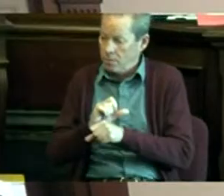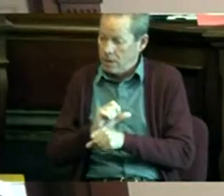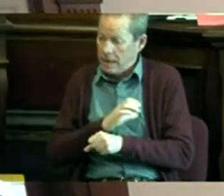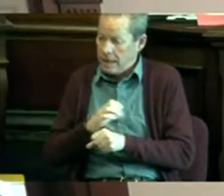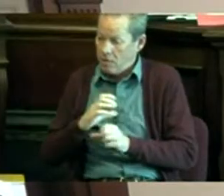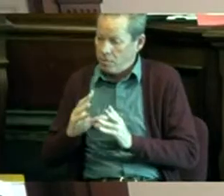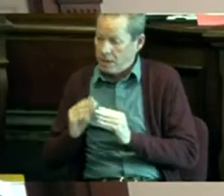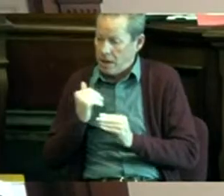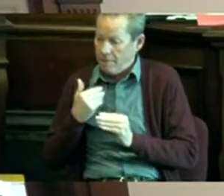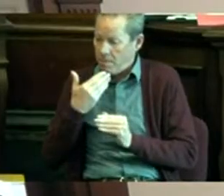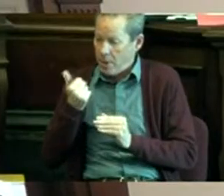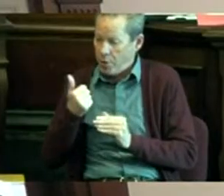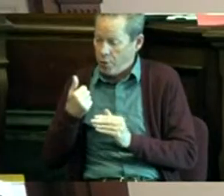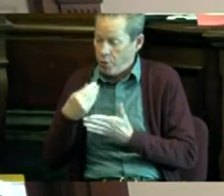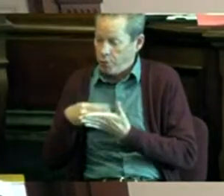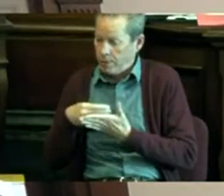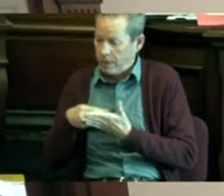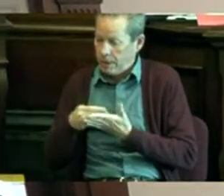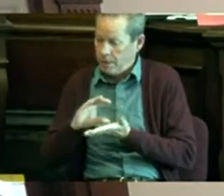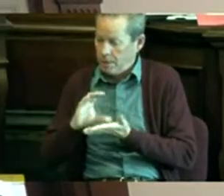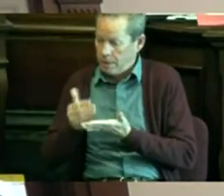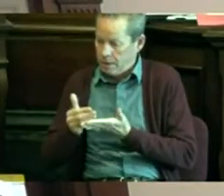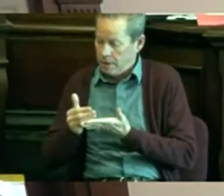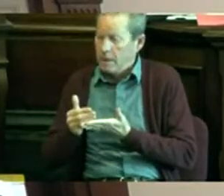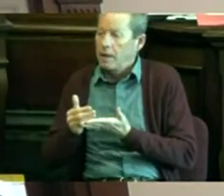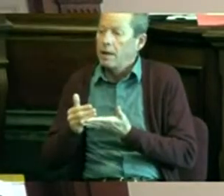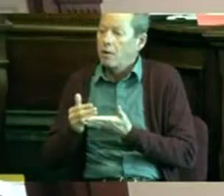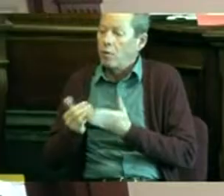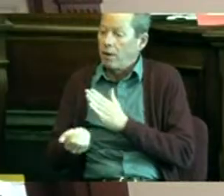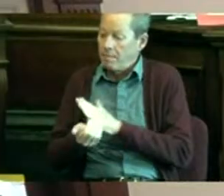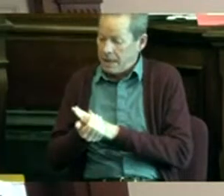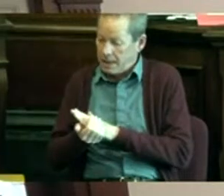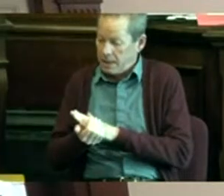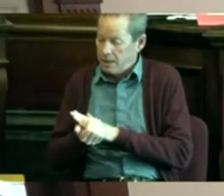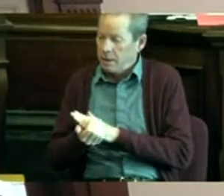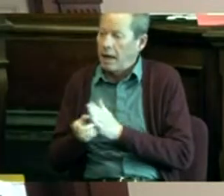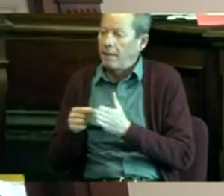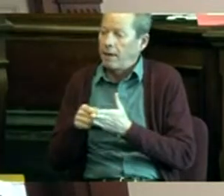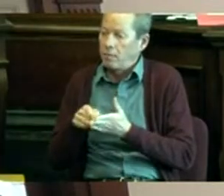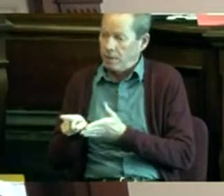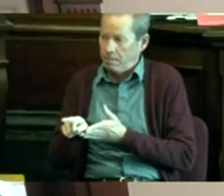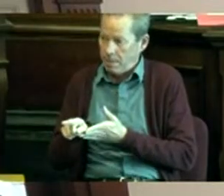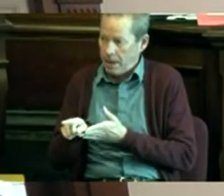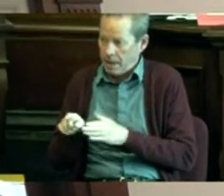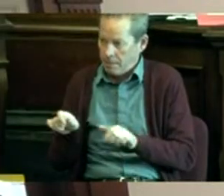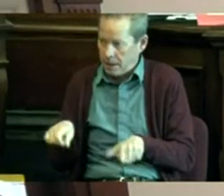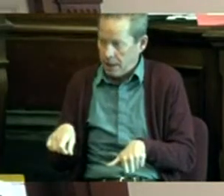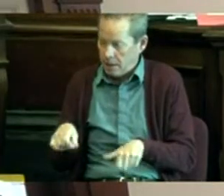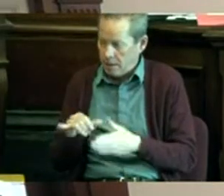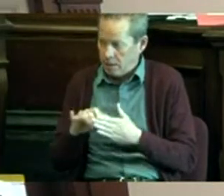that you hold it. You will have a better number by the council meeting. You pass it at the